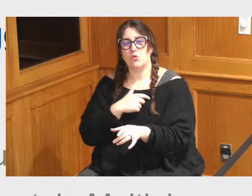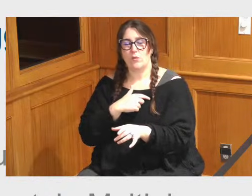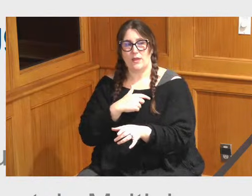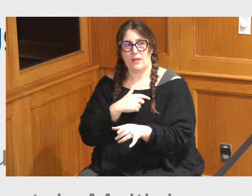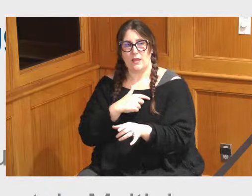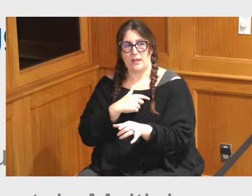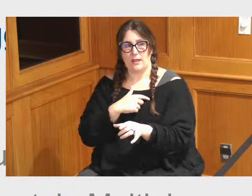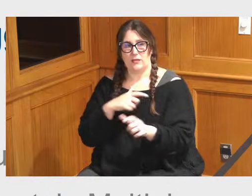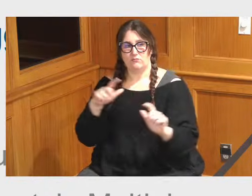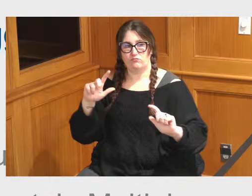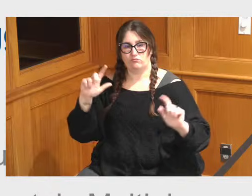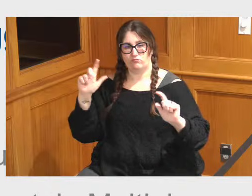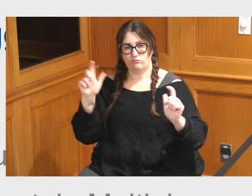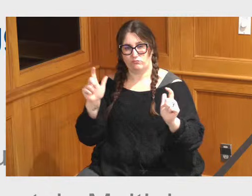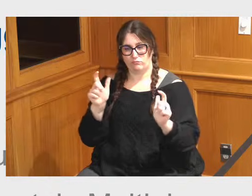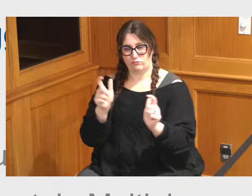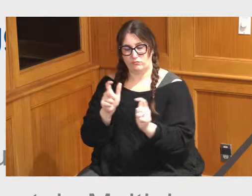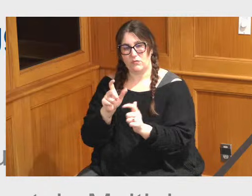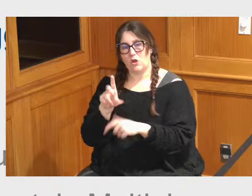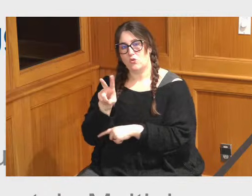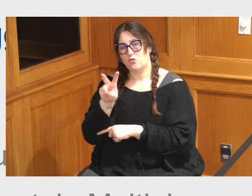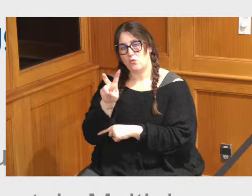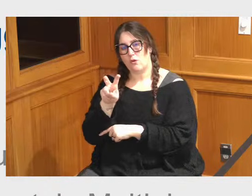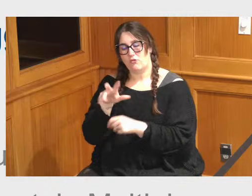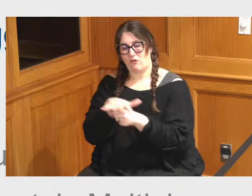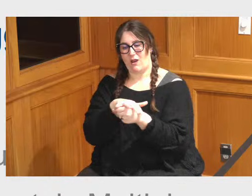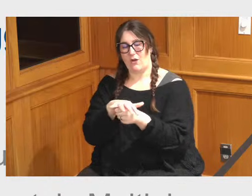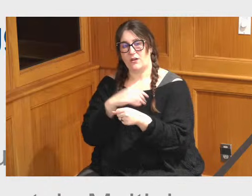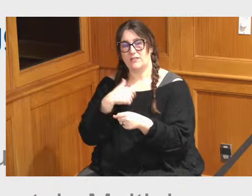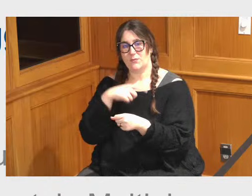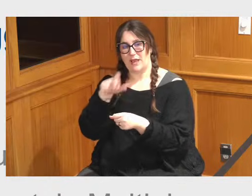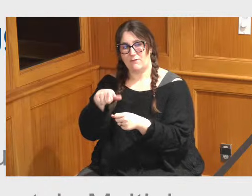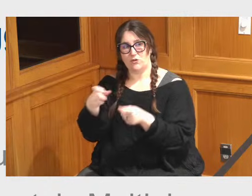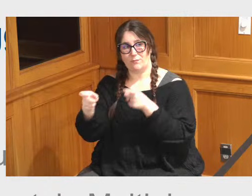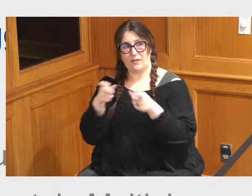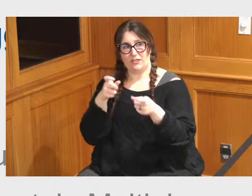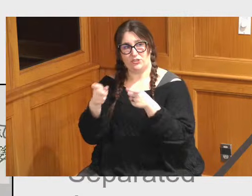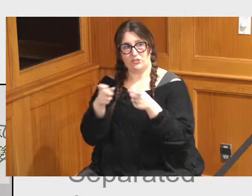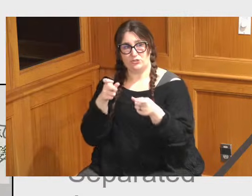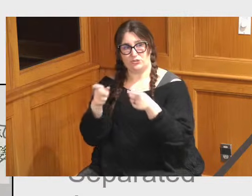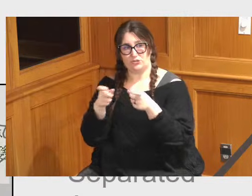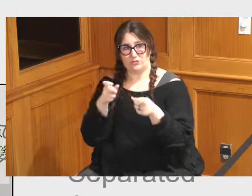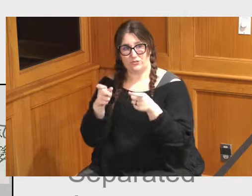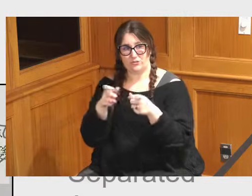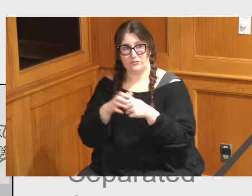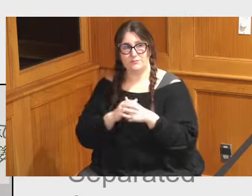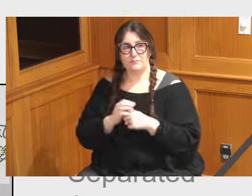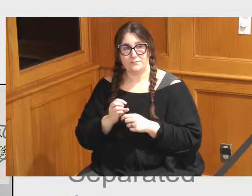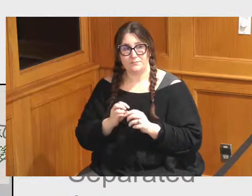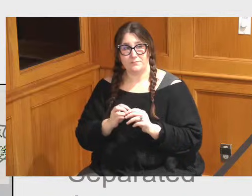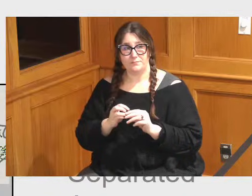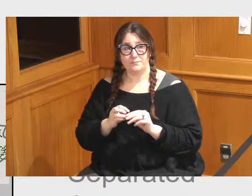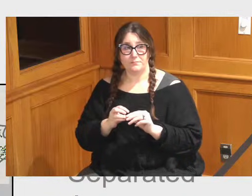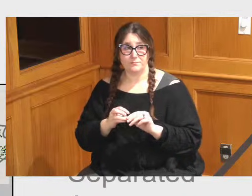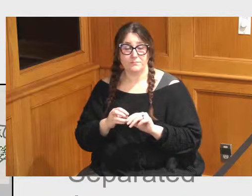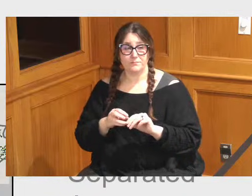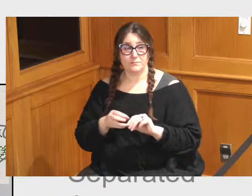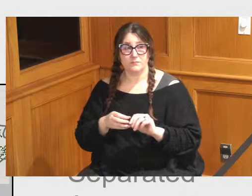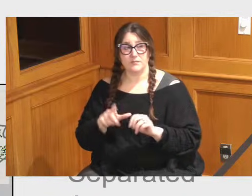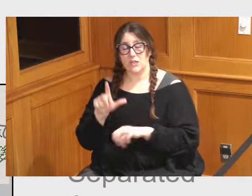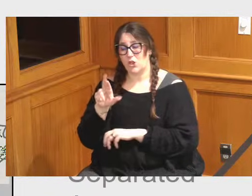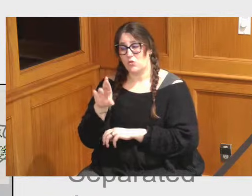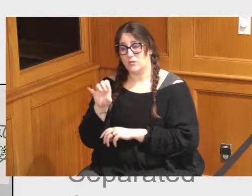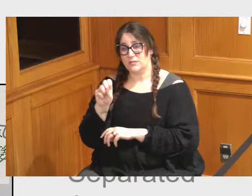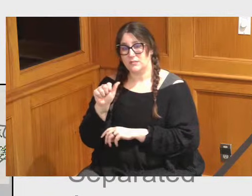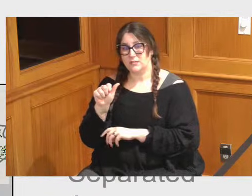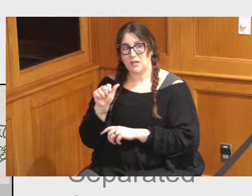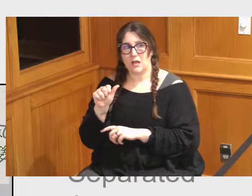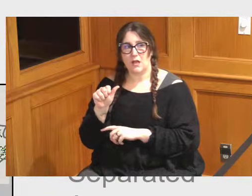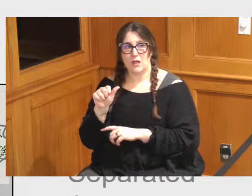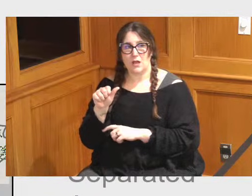200 discrete areas that we need to manage. So these Lissas are across the service area.